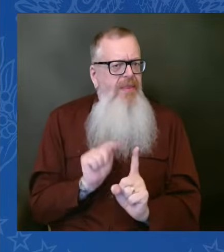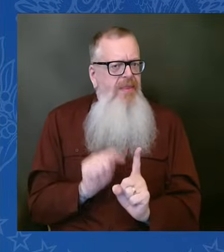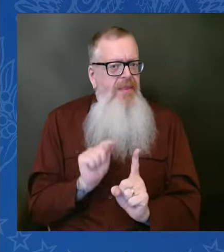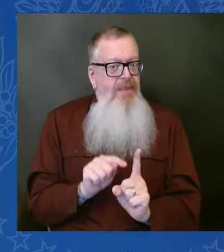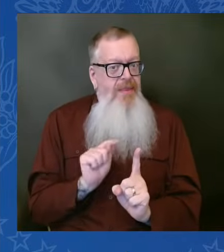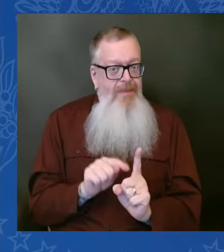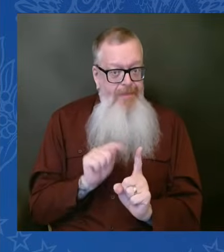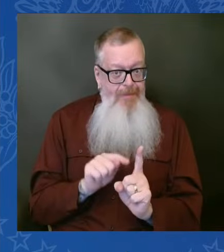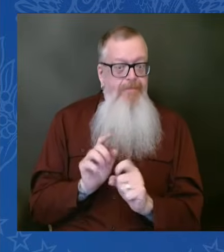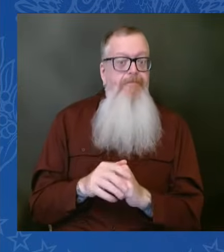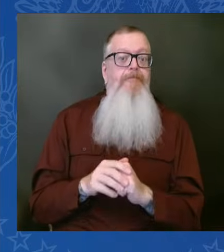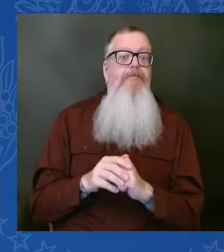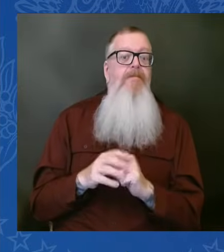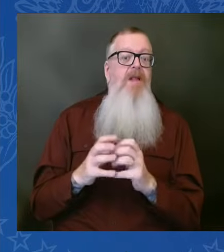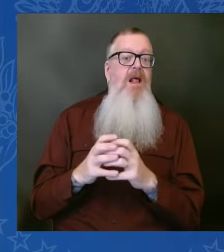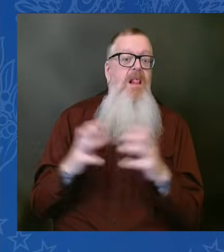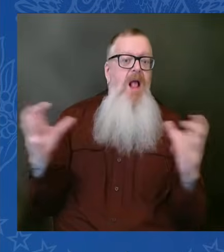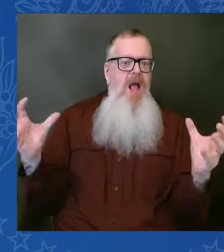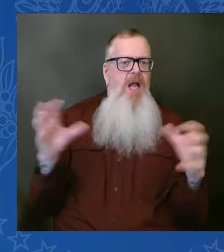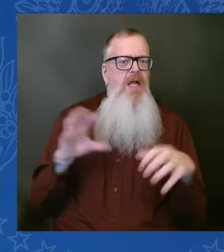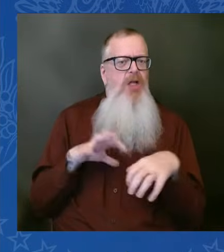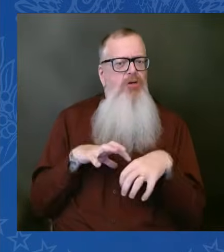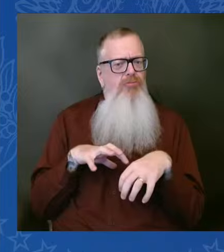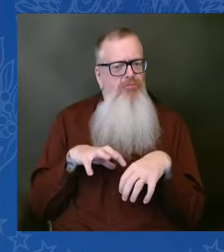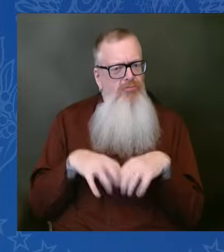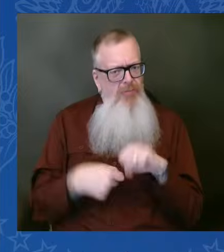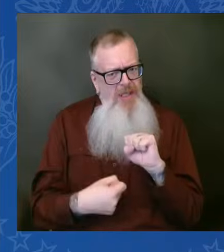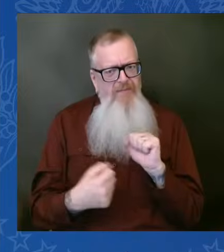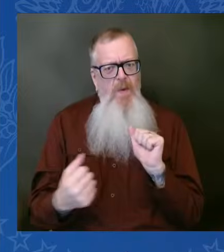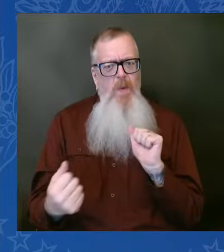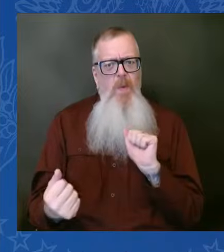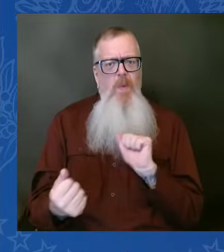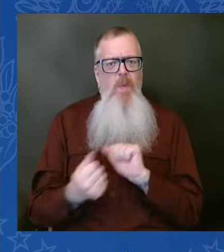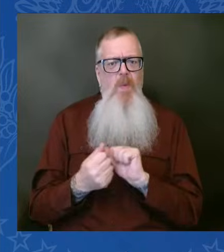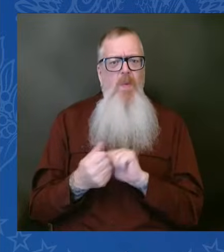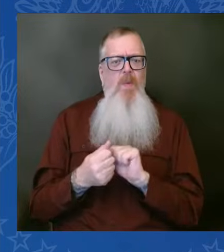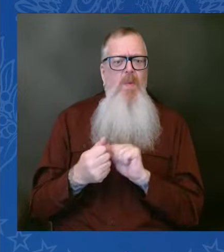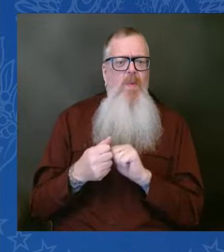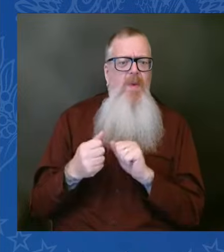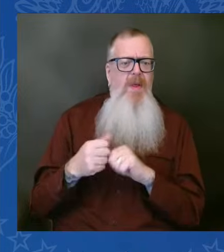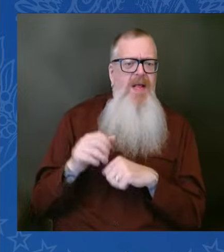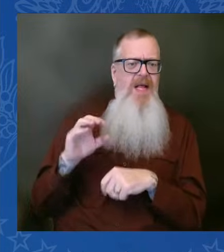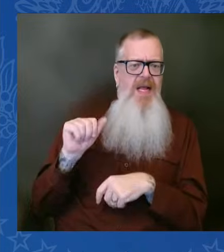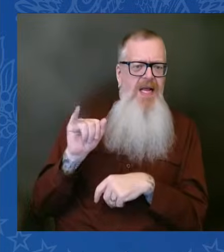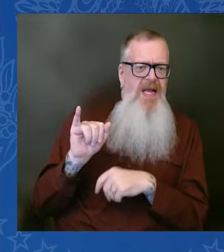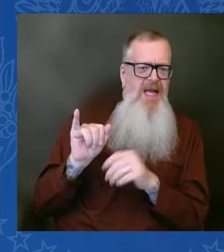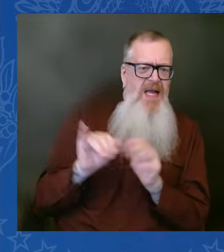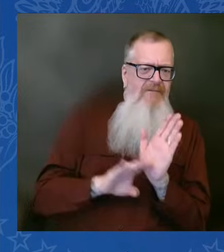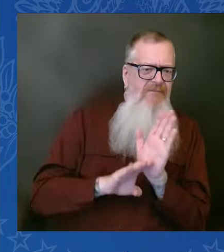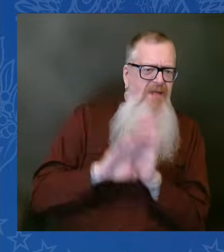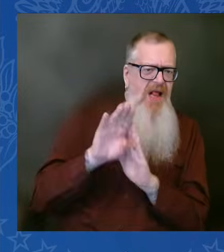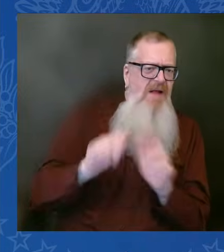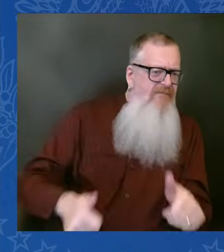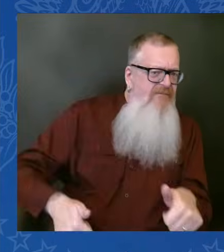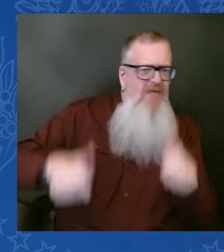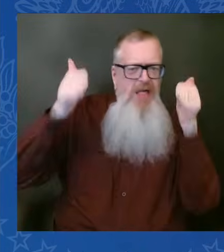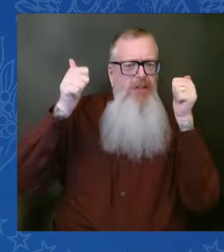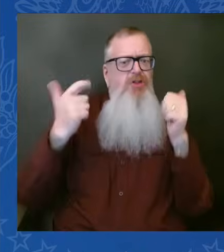all across America. It’s true for every major economy in the world. But we took aggressive action that brought prices down.